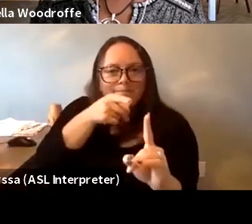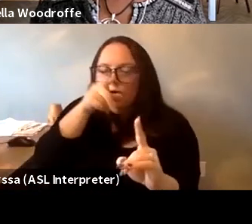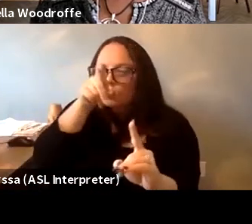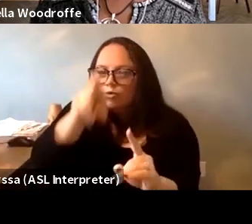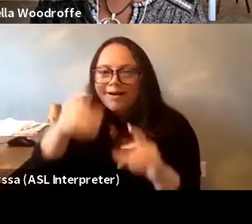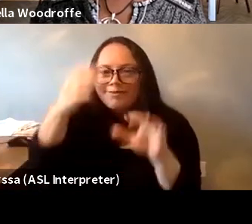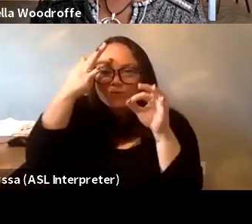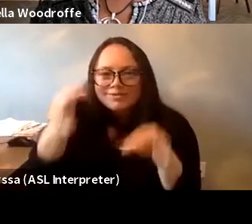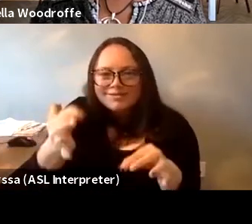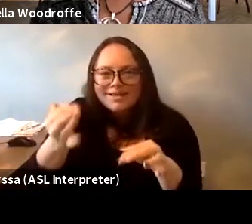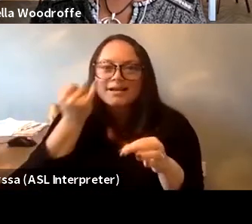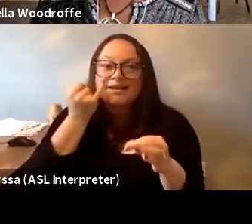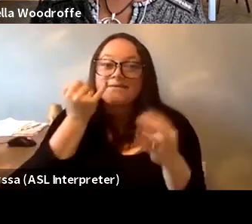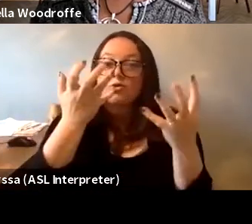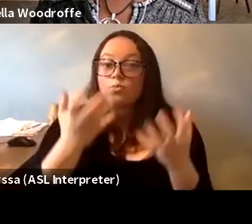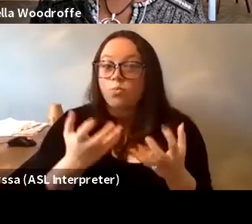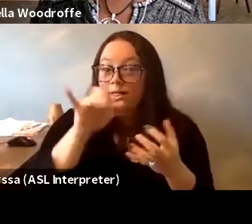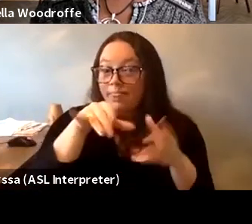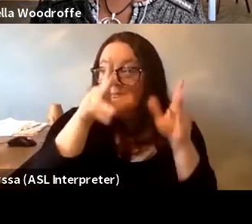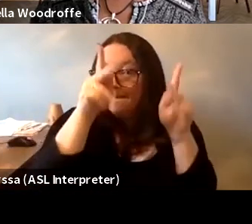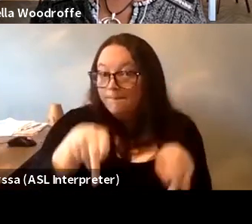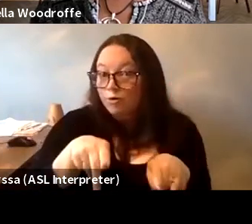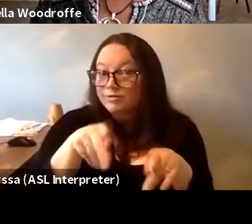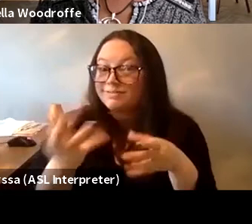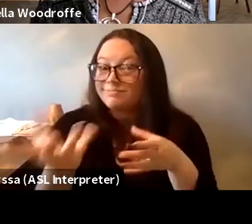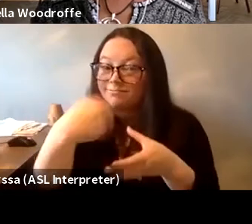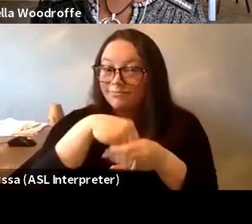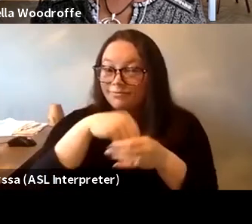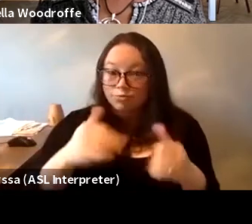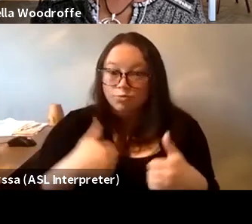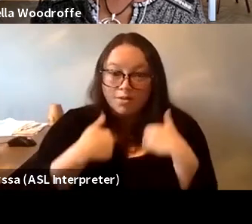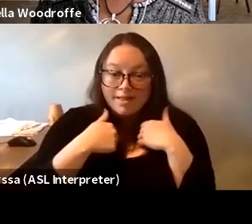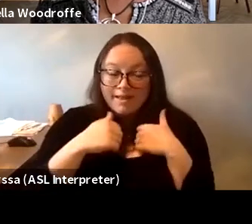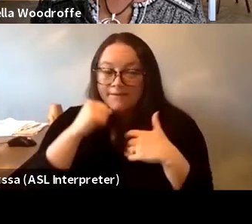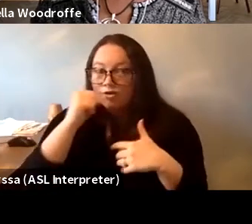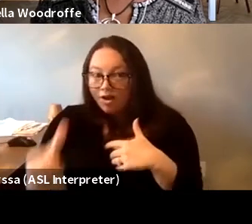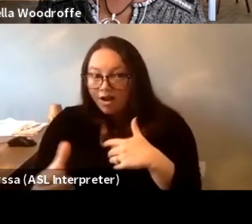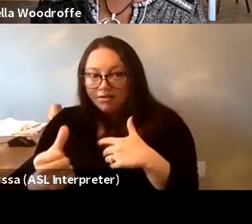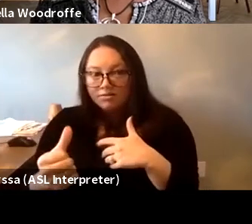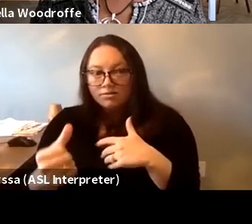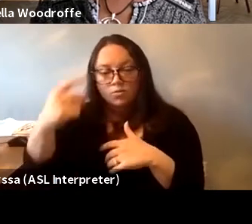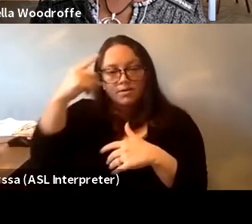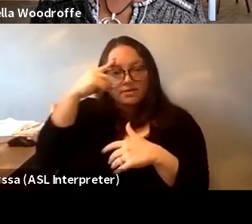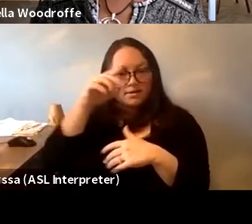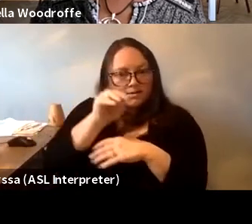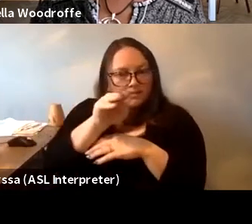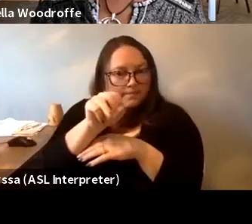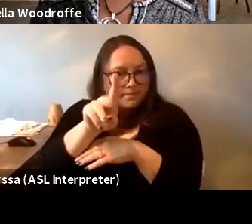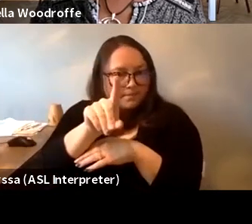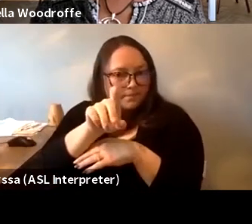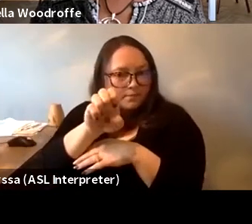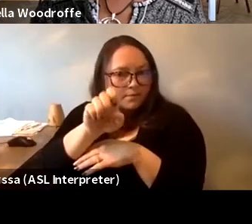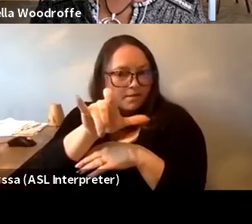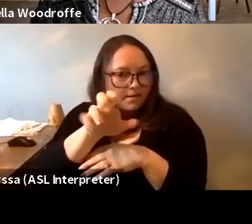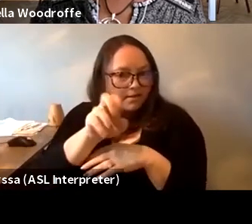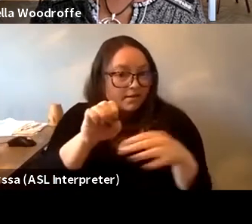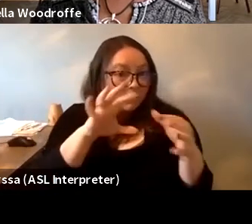those folks in your circle. And I think demodulates point where her church family was, we're going to cut ties because you're